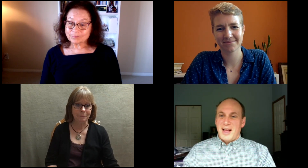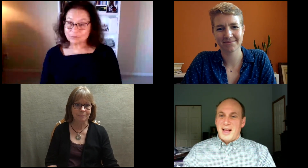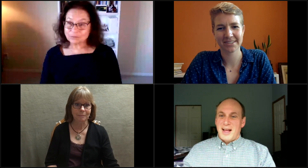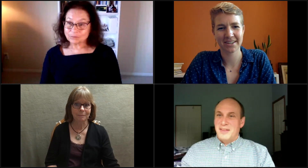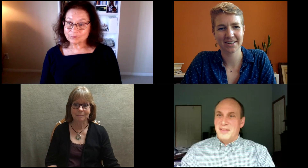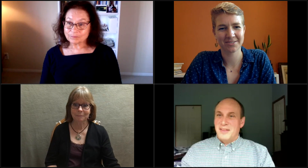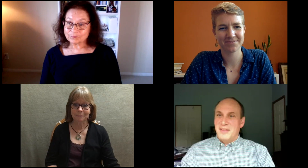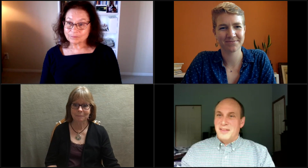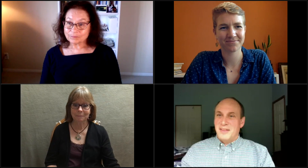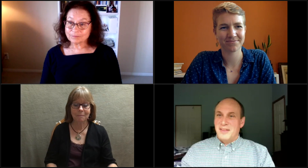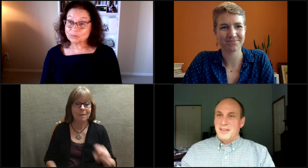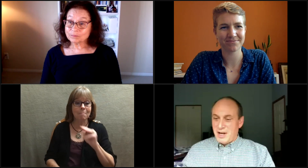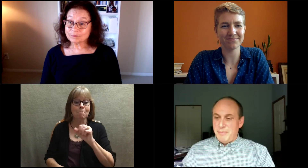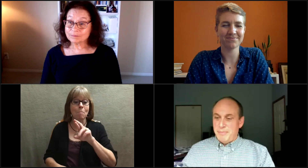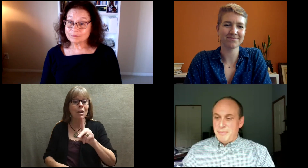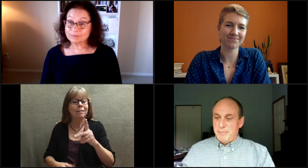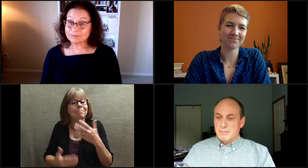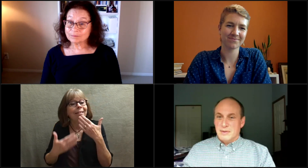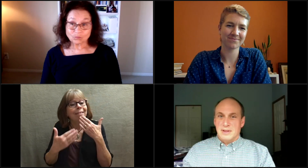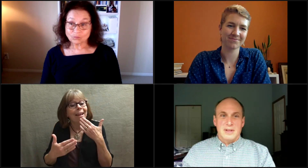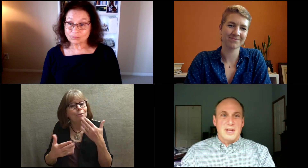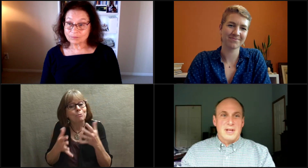[LSA Staff] Thank you very much.